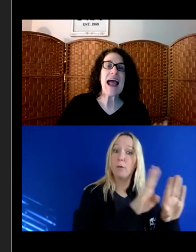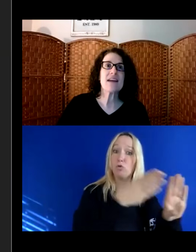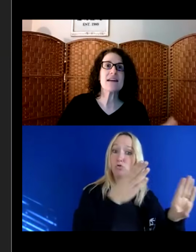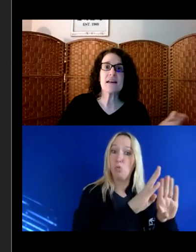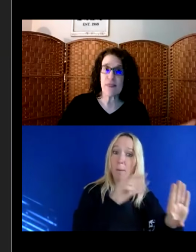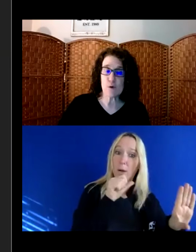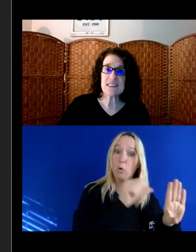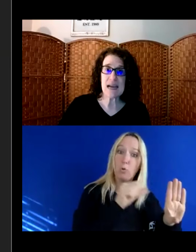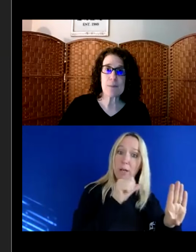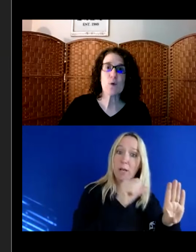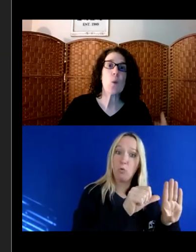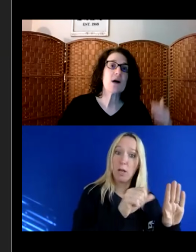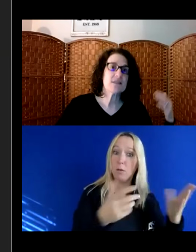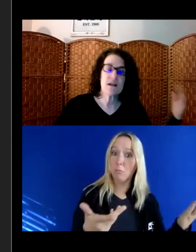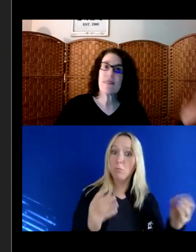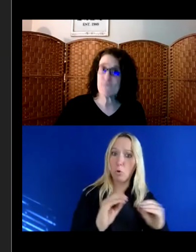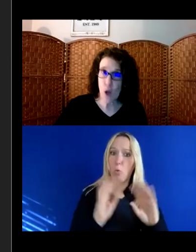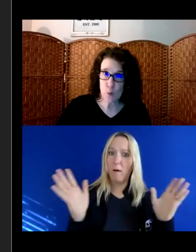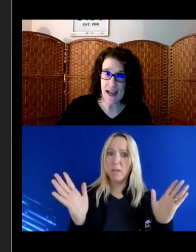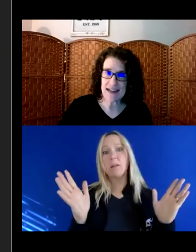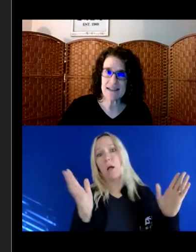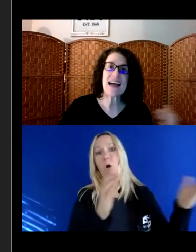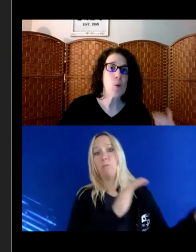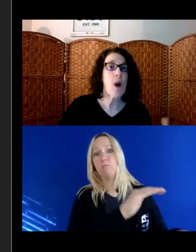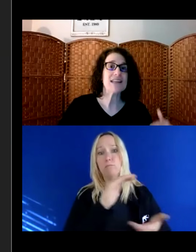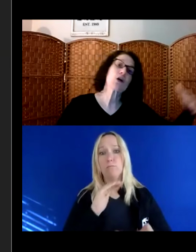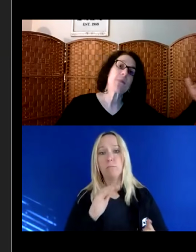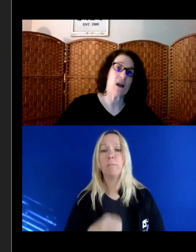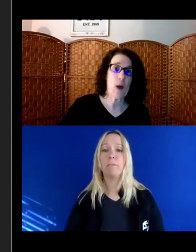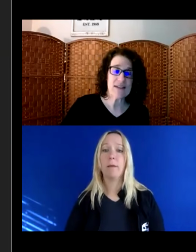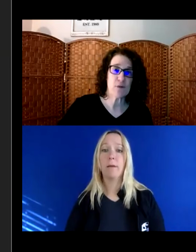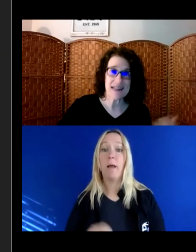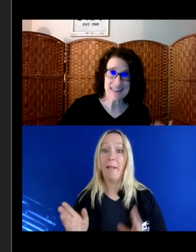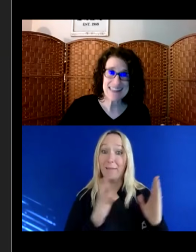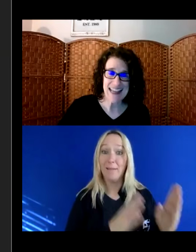And then another example was the phone rang, and that's why it took me away from my desk again.